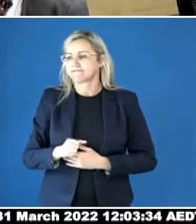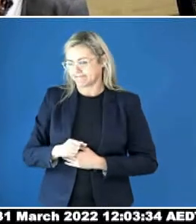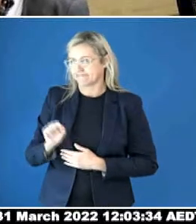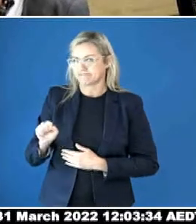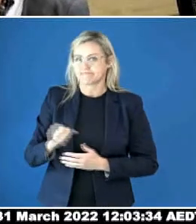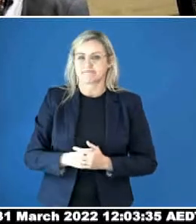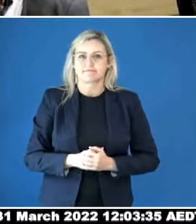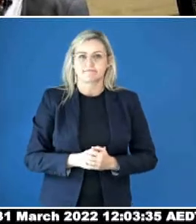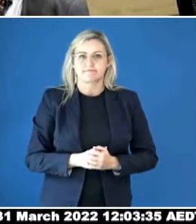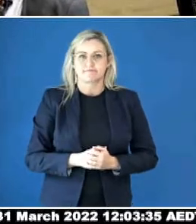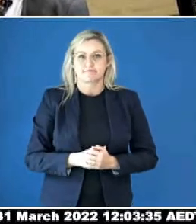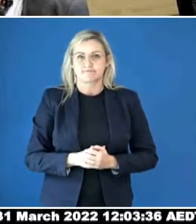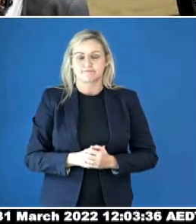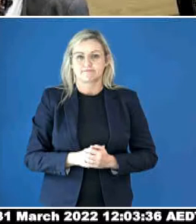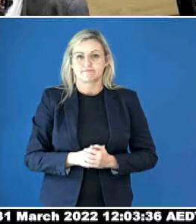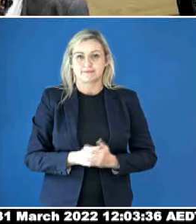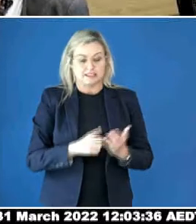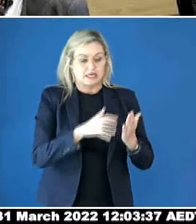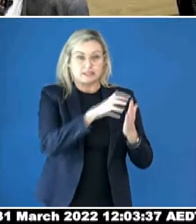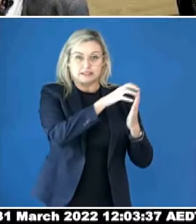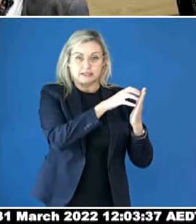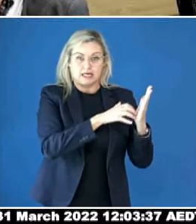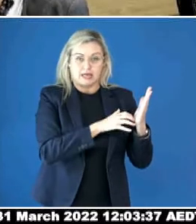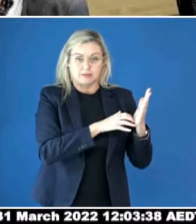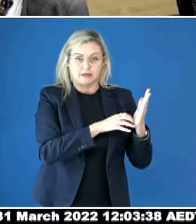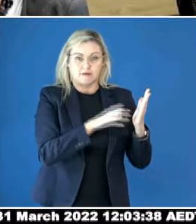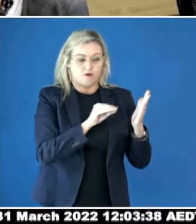Commissioners, you will find Ms Cumming's statement is document